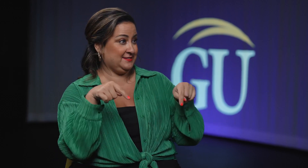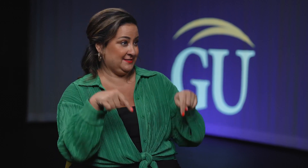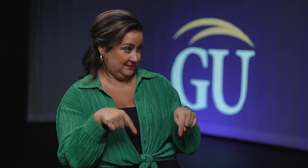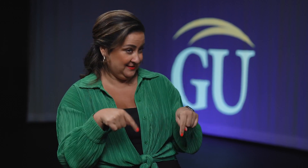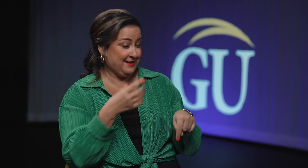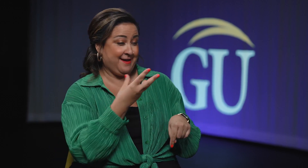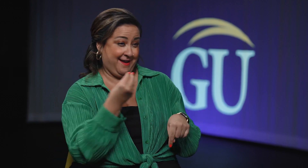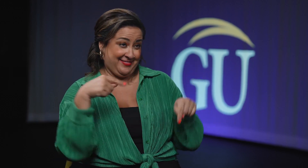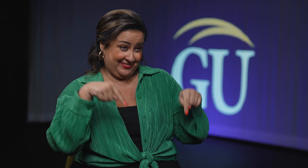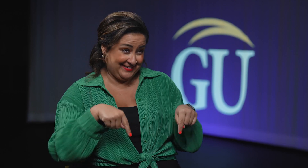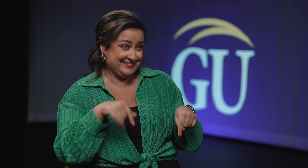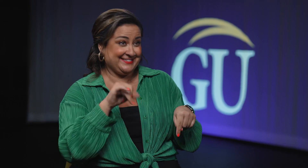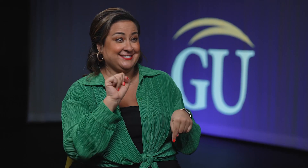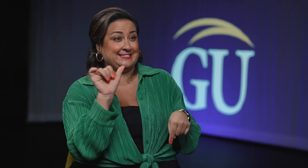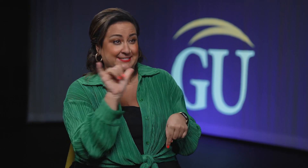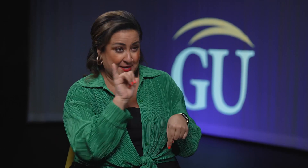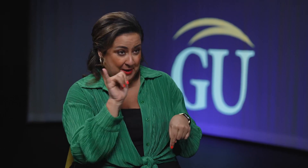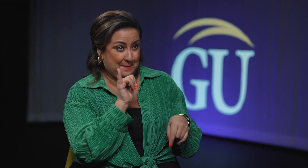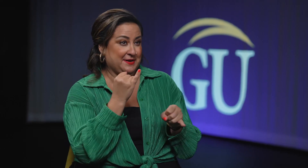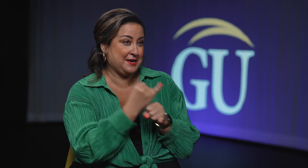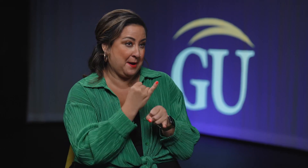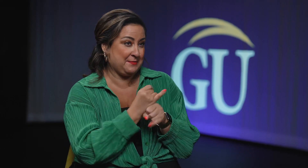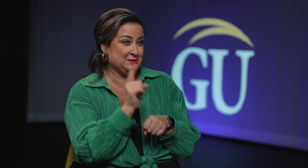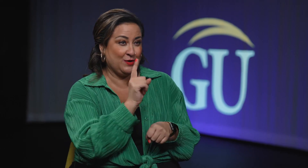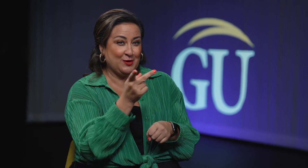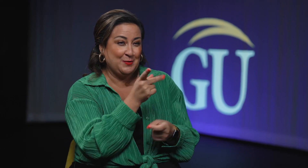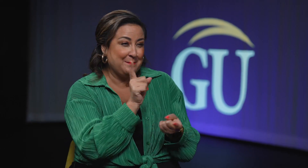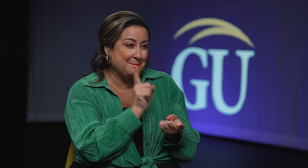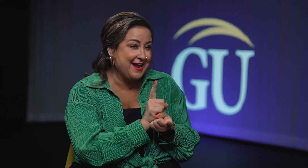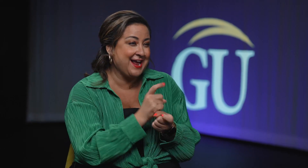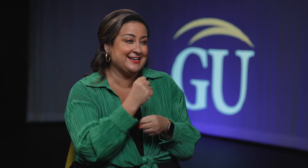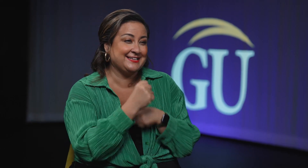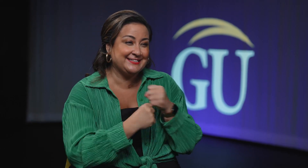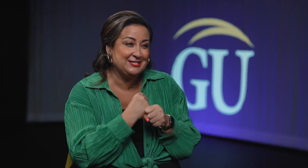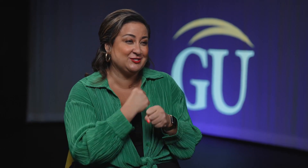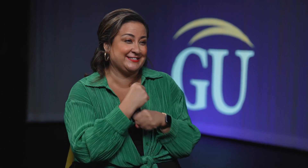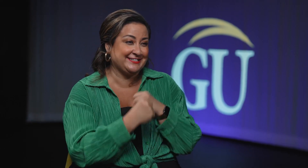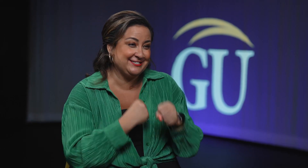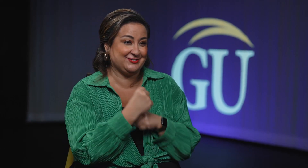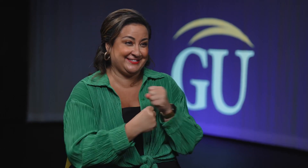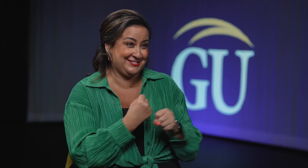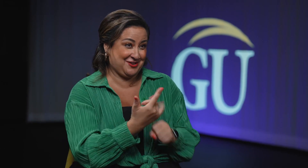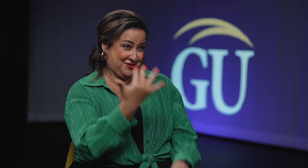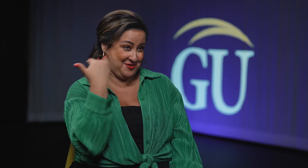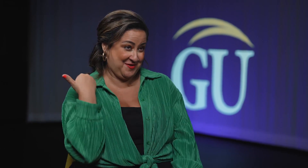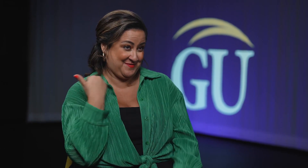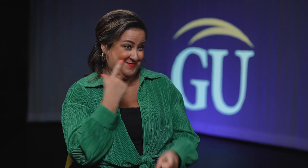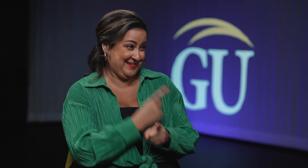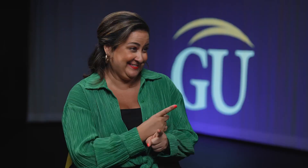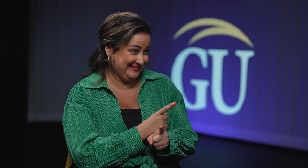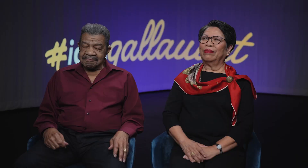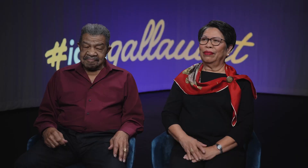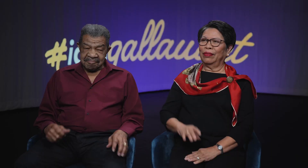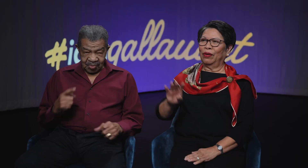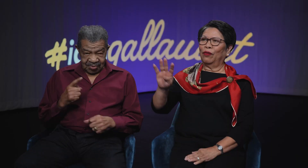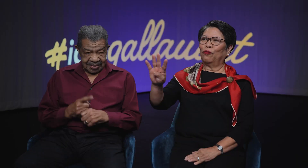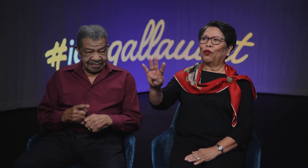This is also the same campus where you two met years and years ago, is that right? That’s right!